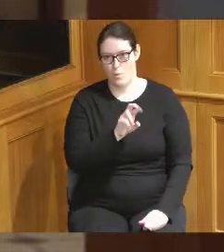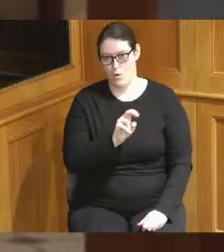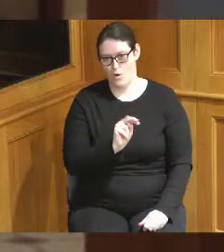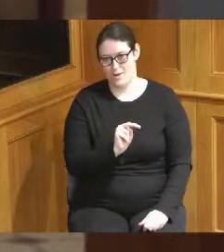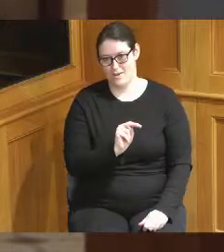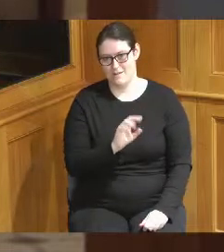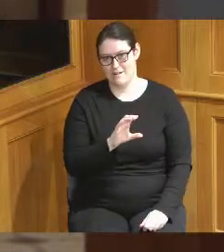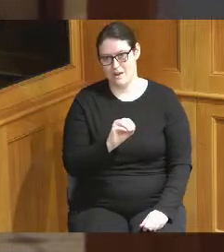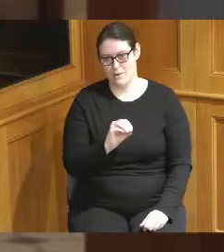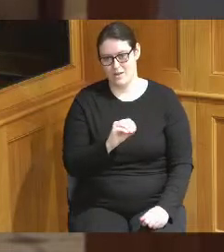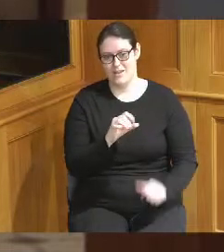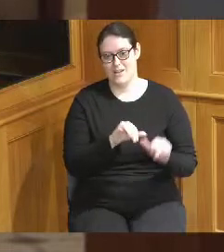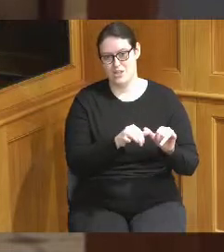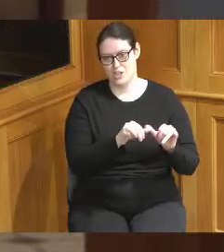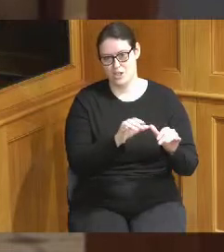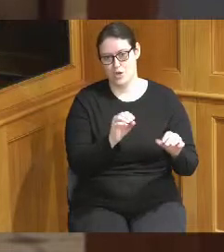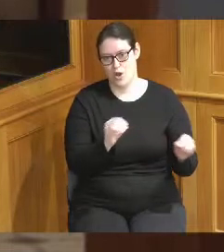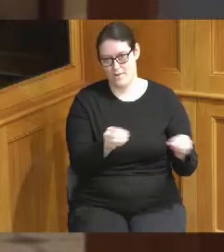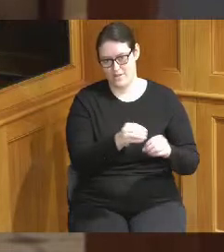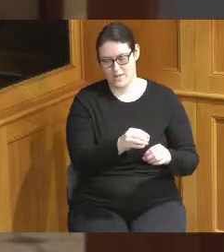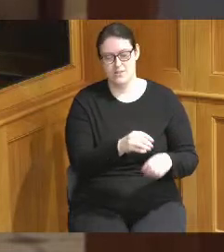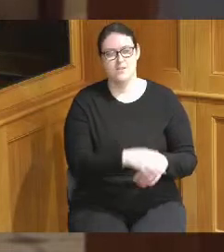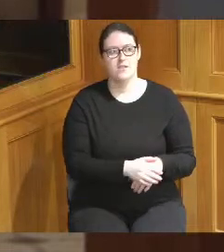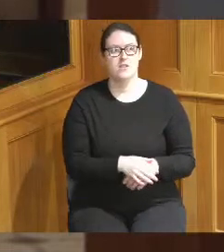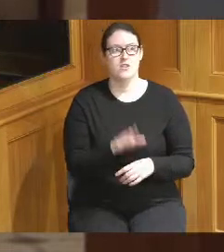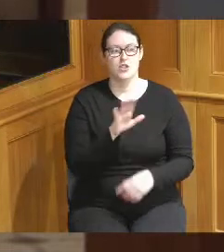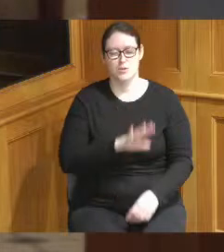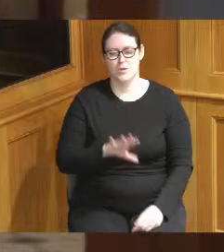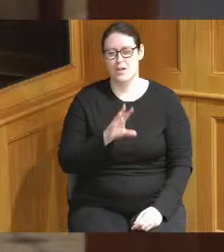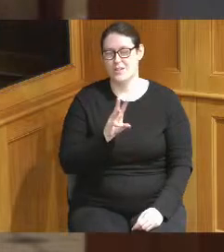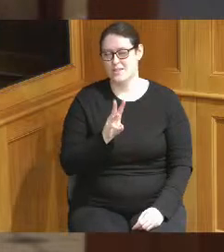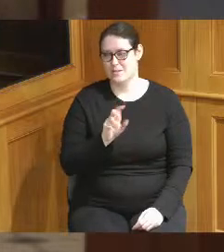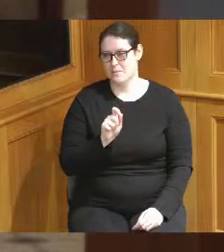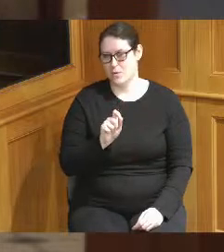judge I don't want I don't even (Commissioner Reece) no wonder we won (Commissioner Driehaus)